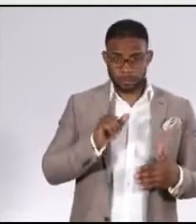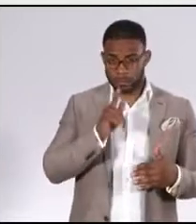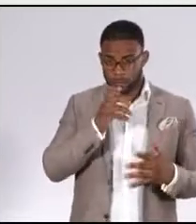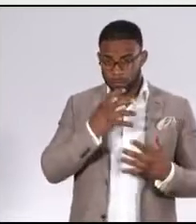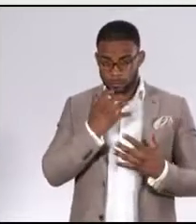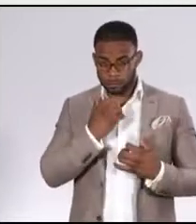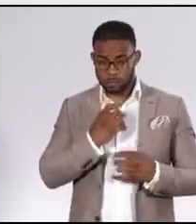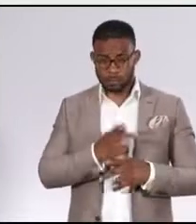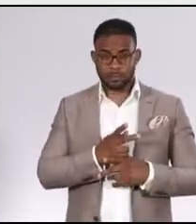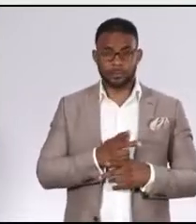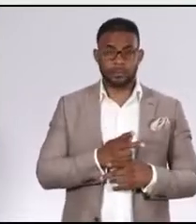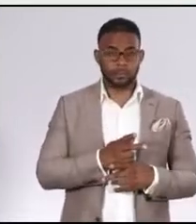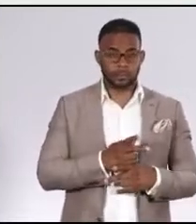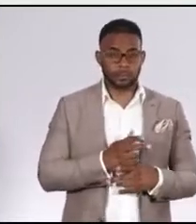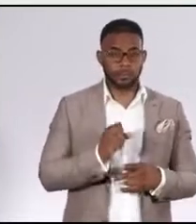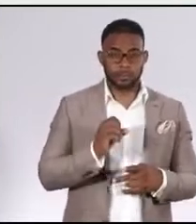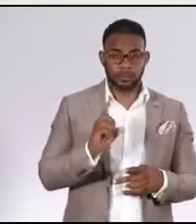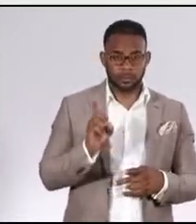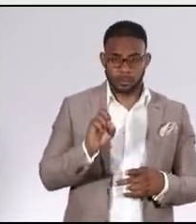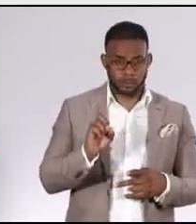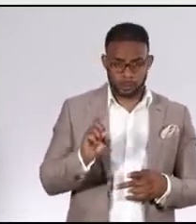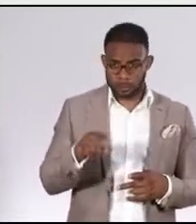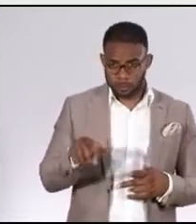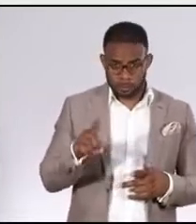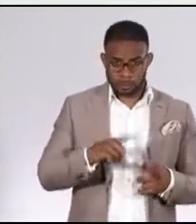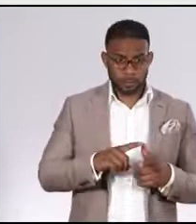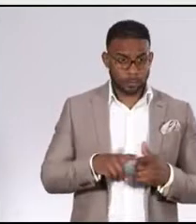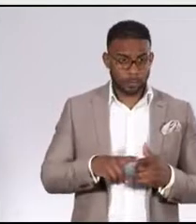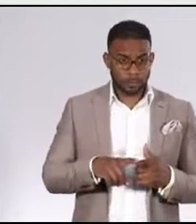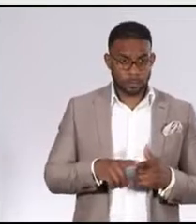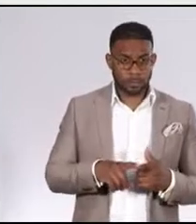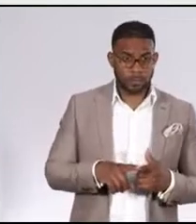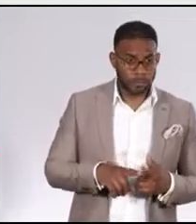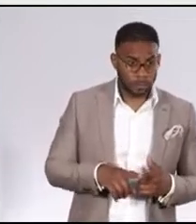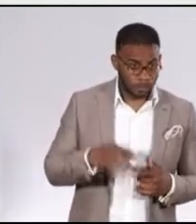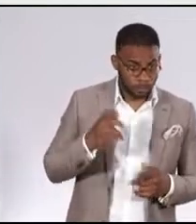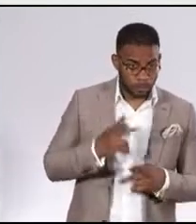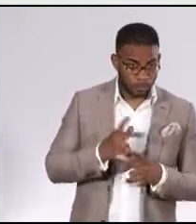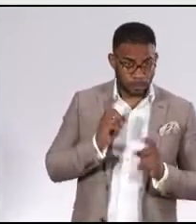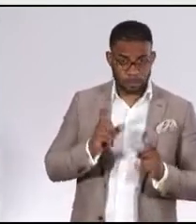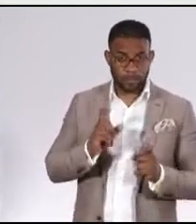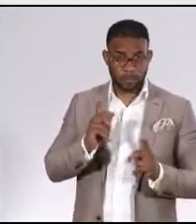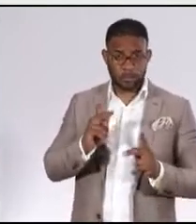um So where do you or uh if you're a caregiver, the person who lives with